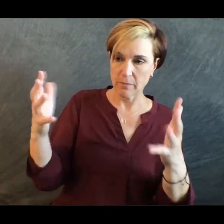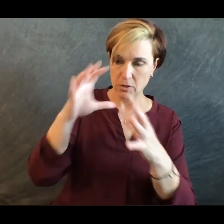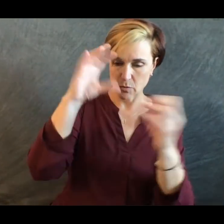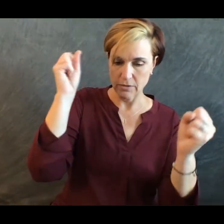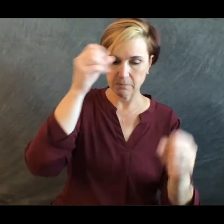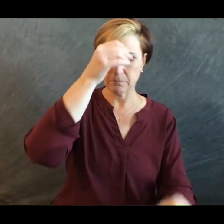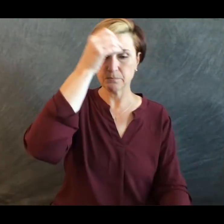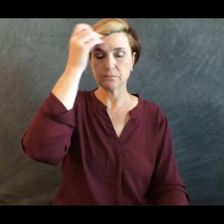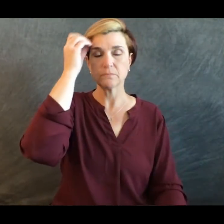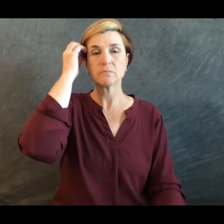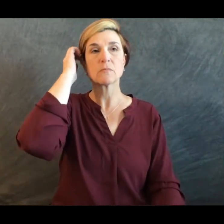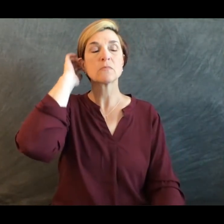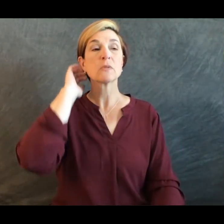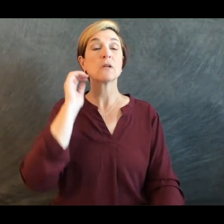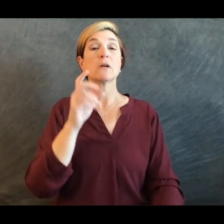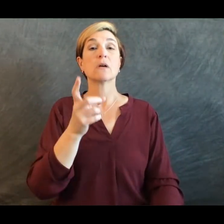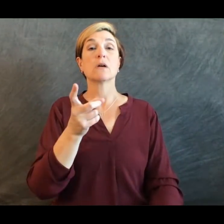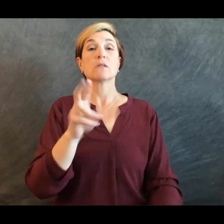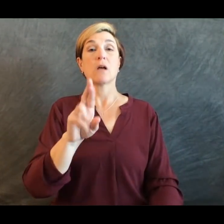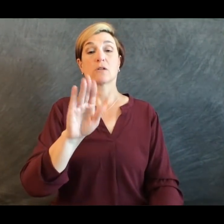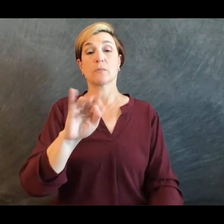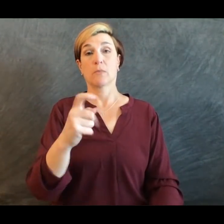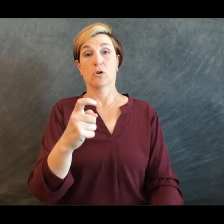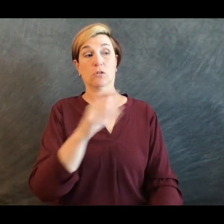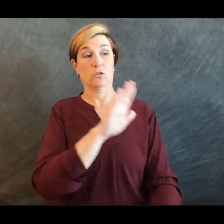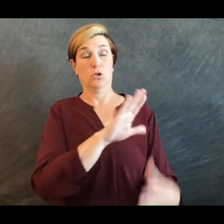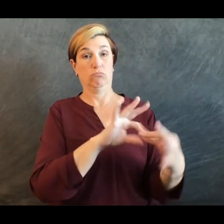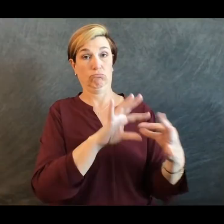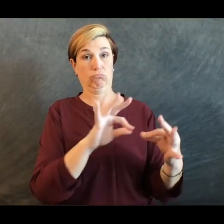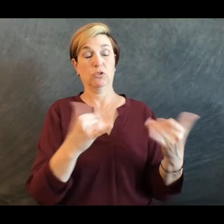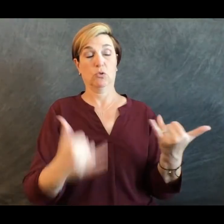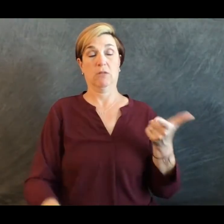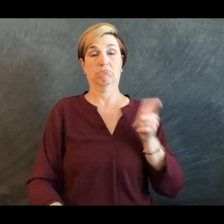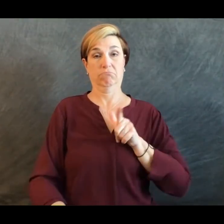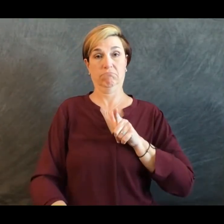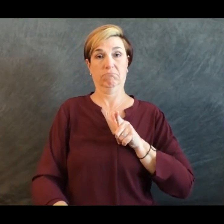dr. Burks had had mentioned this is the end of the week that famous week that we